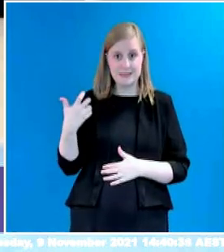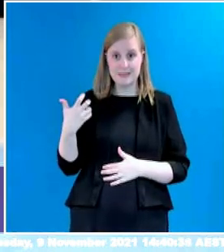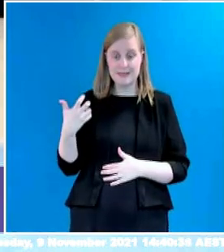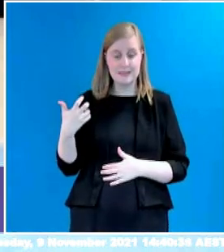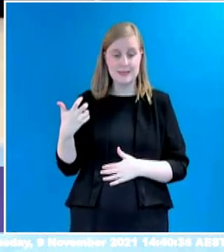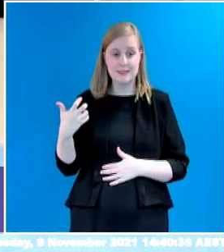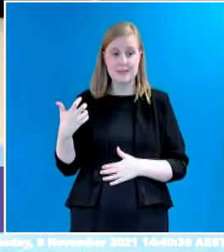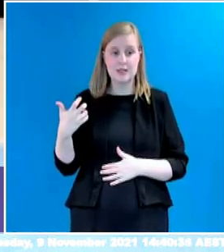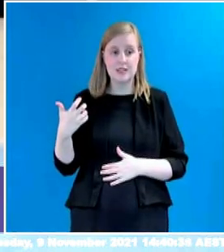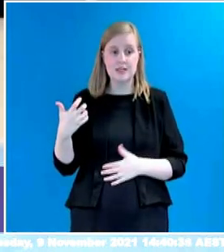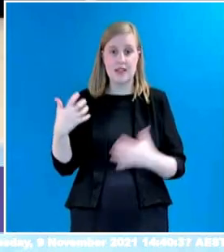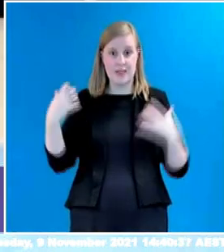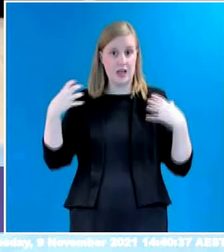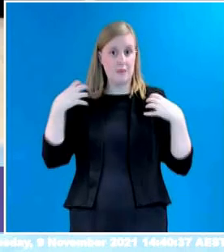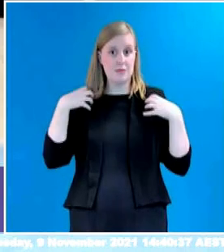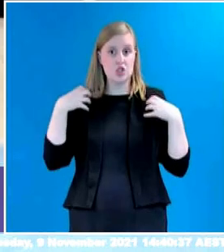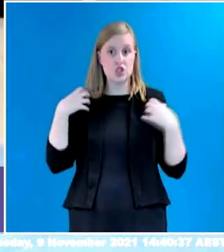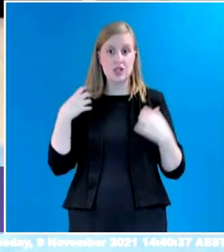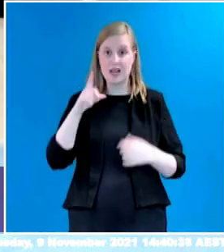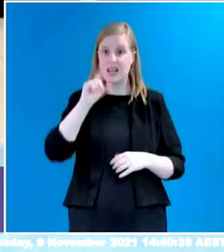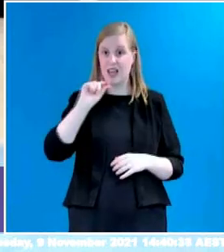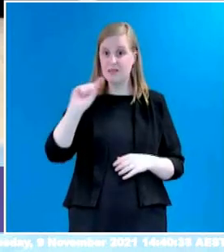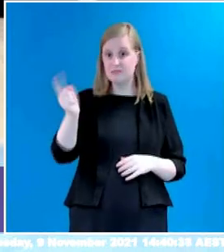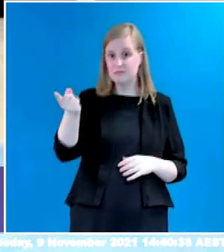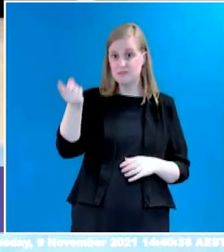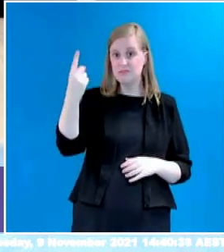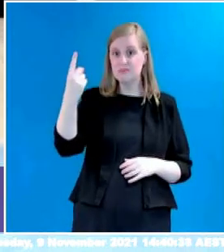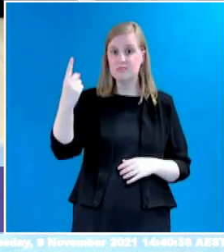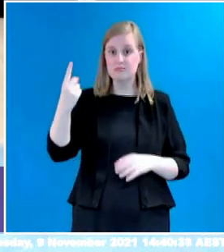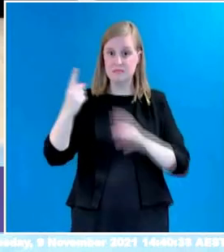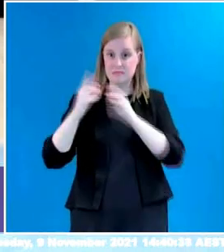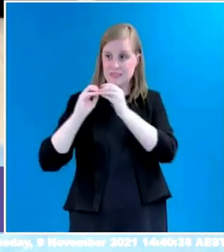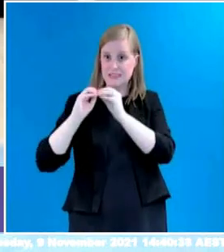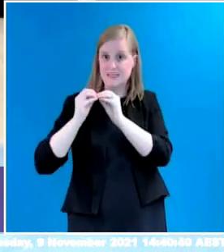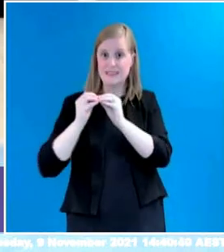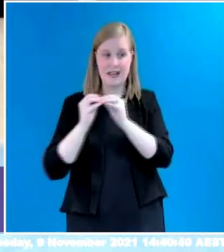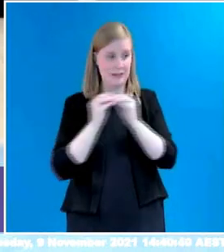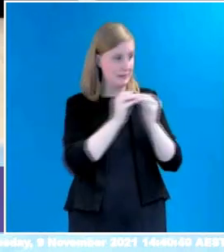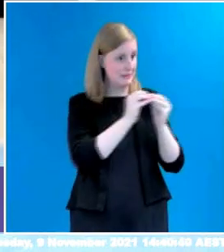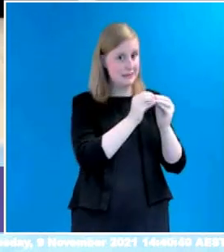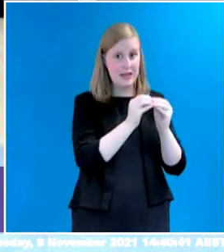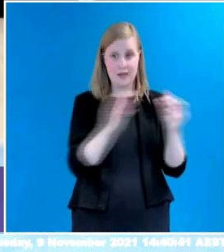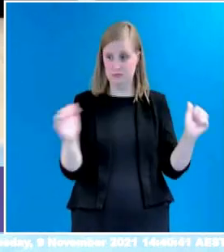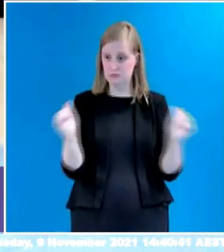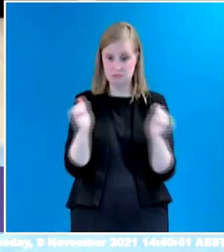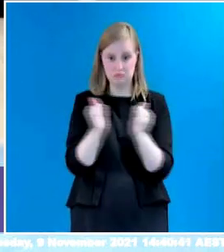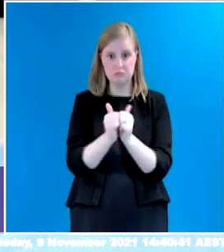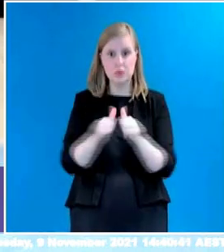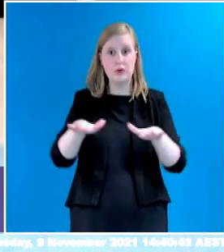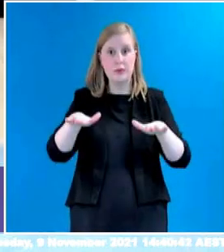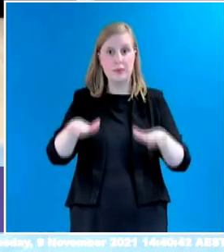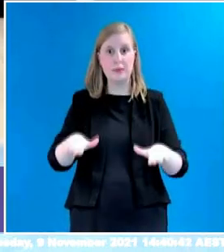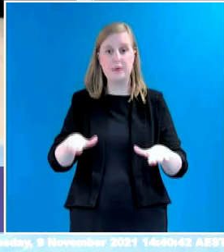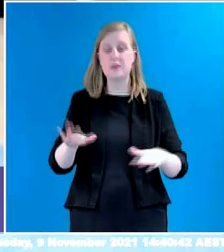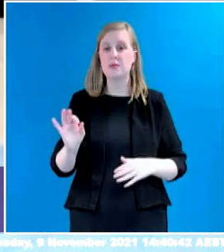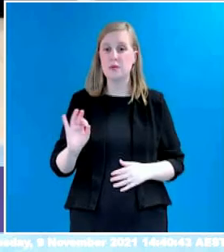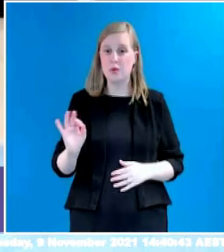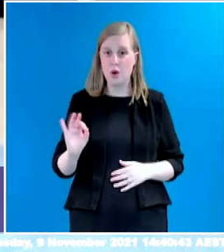Commission can attempt to, I guess, conciliate and settle the matter but the only power it has at the end of the day is to report on the